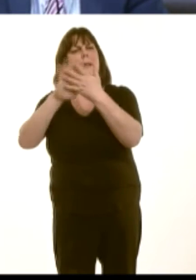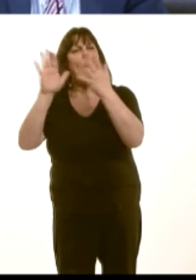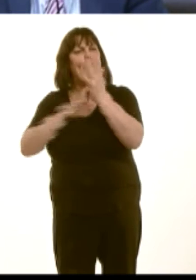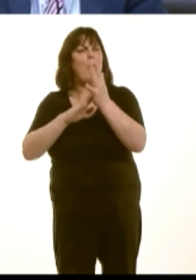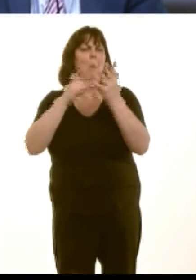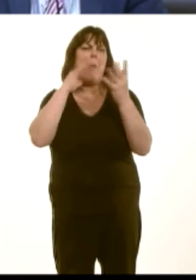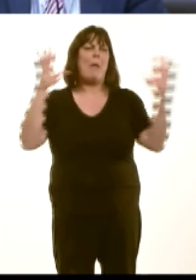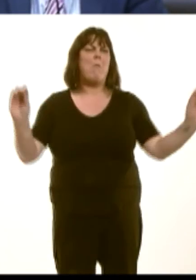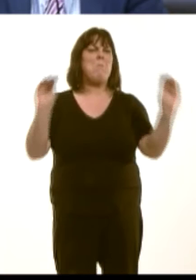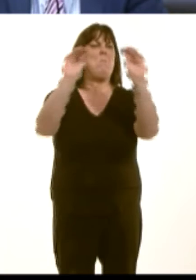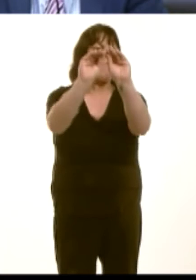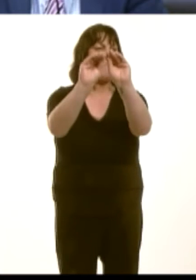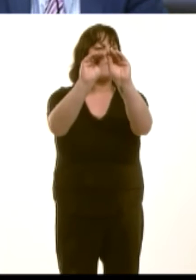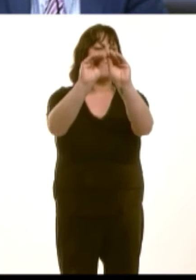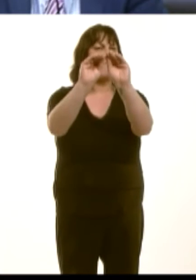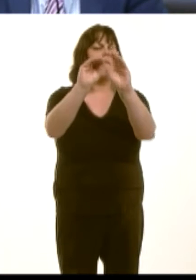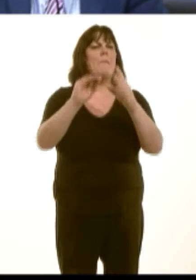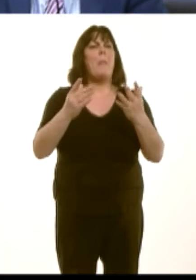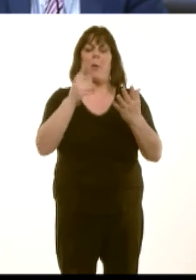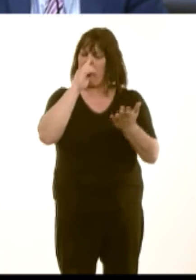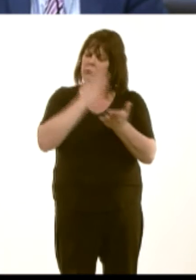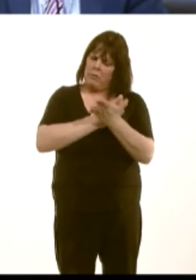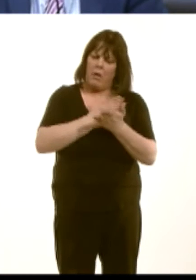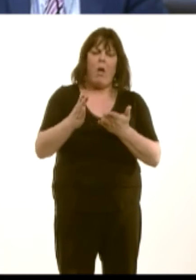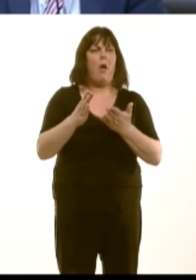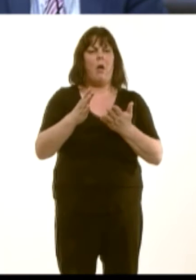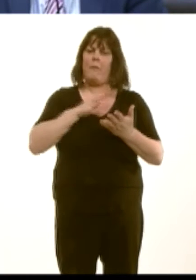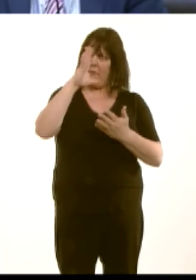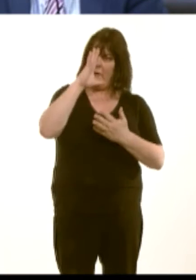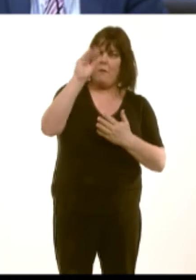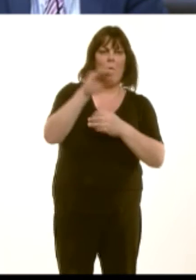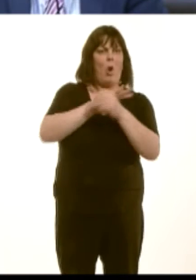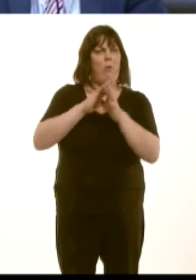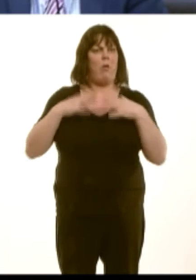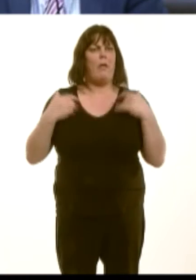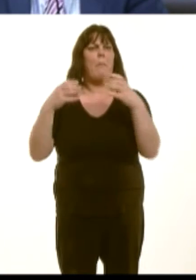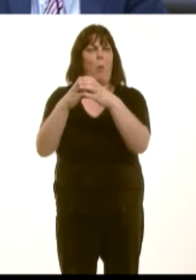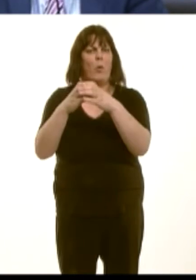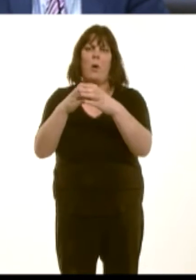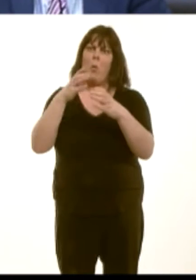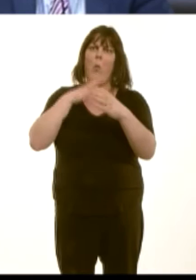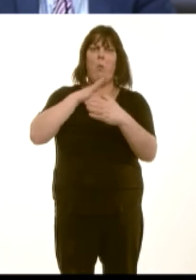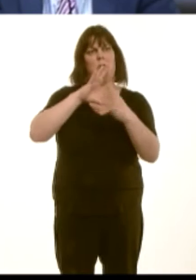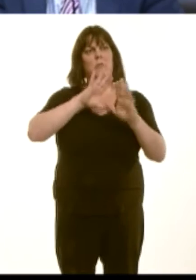But itís been made absolutely clearóand I make this point again to the local health boardówe expect that service to be restored within 12 months.